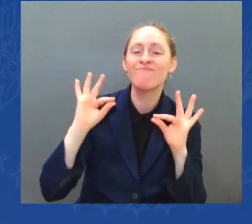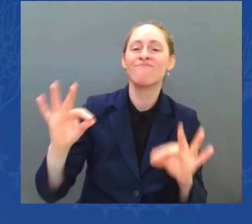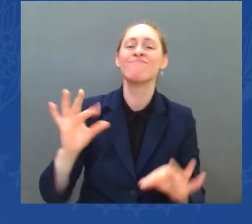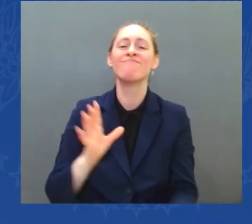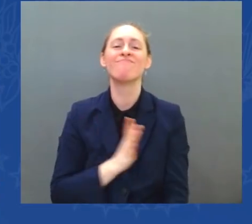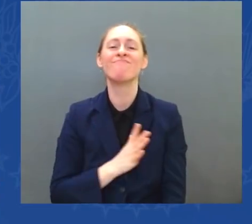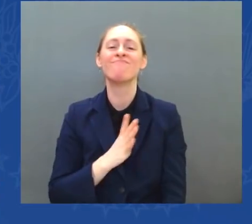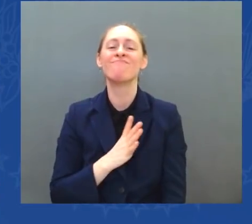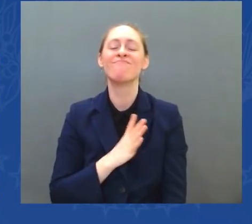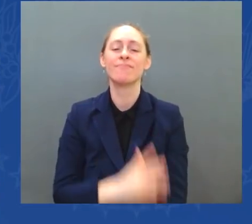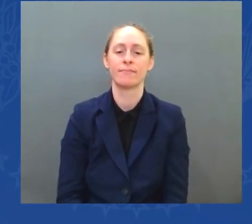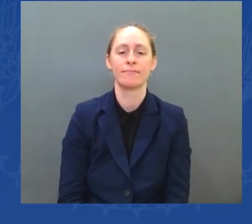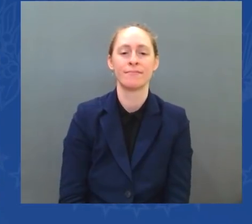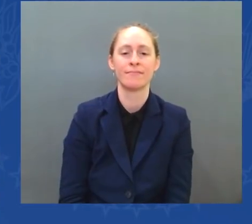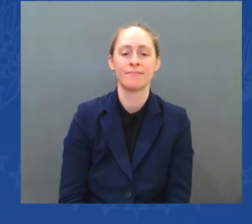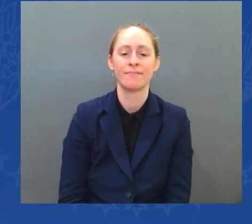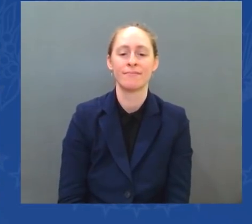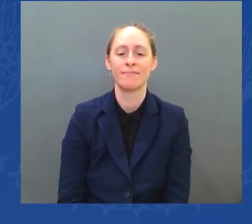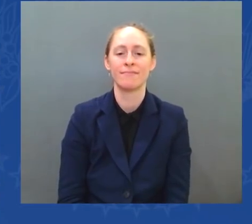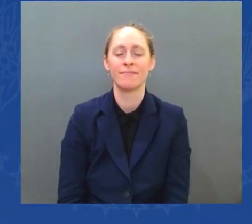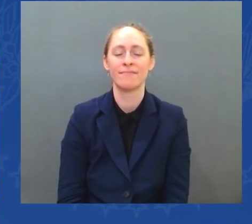whose greatest regret was he never got to go to college.